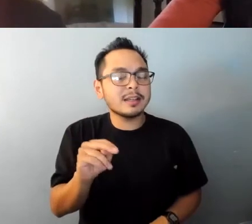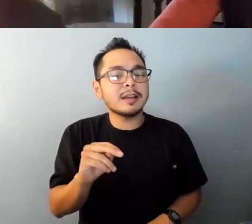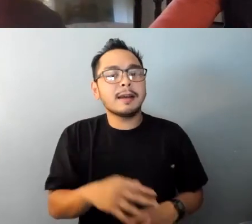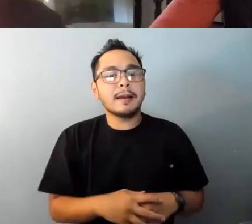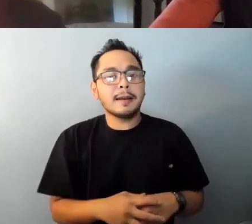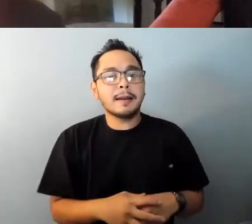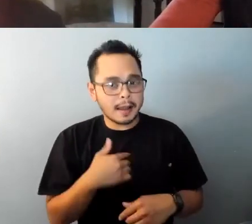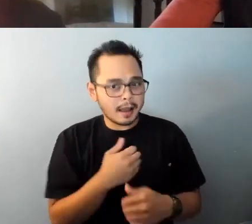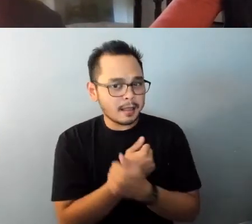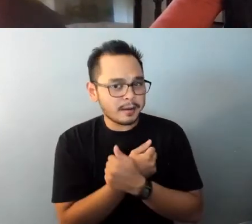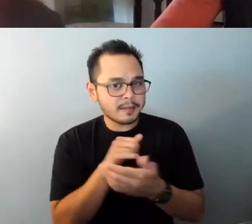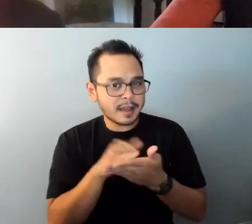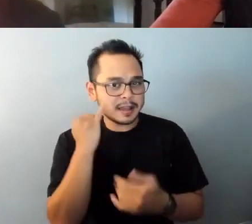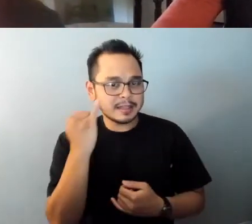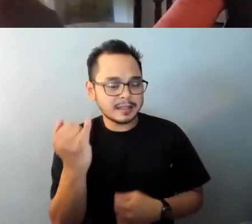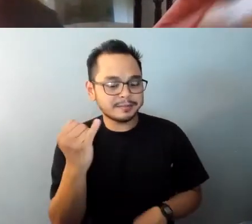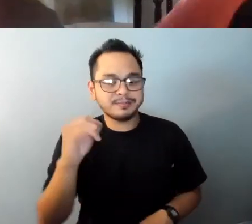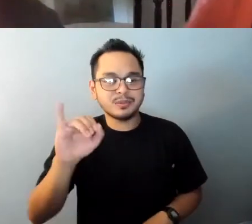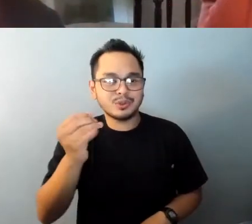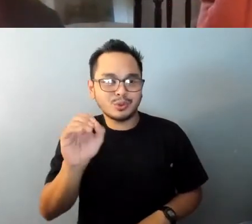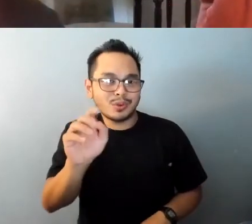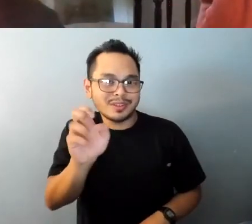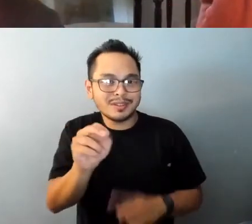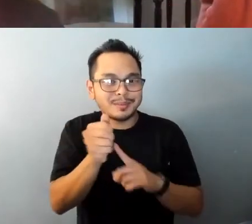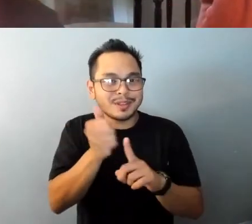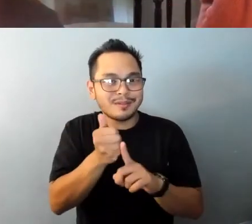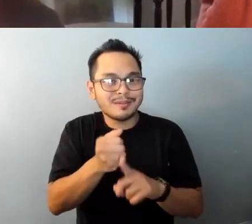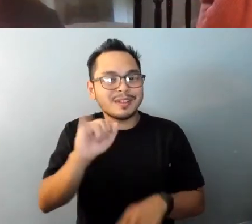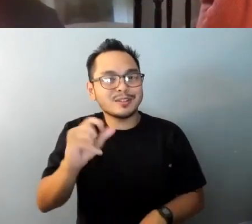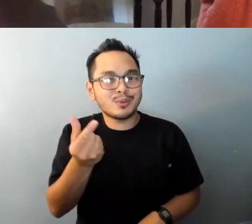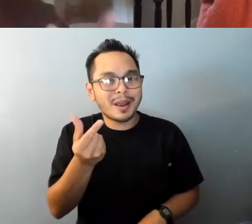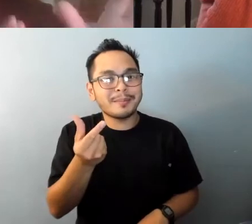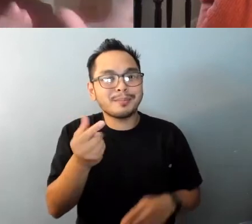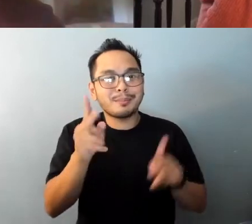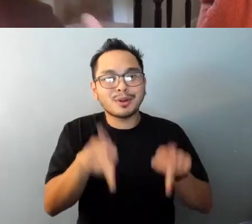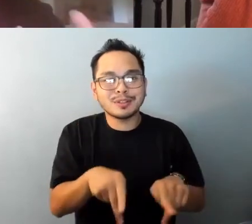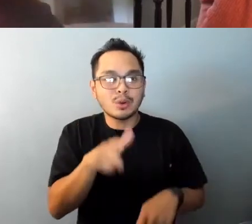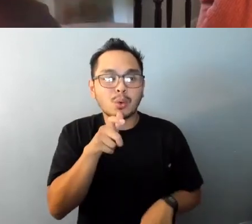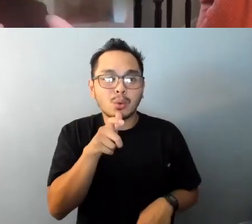the idea of Jordan being on instream and letting people in on her day and slowly as she gets